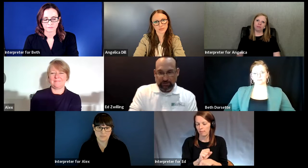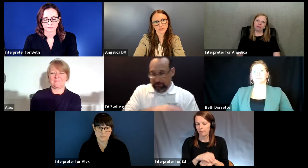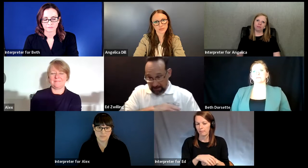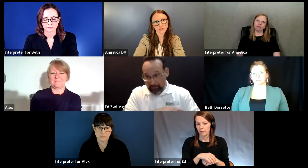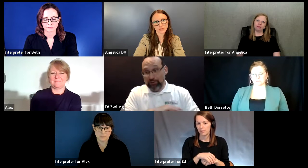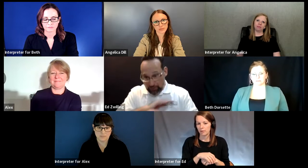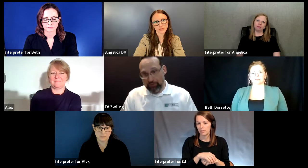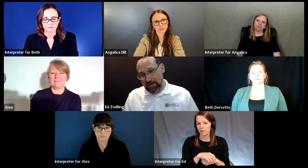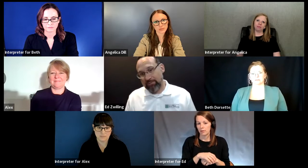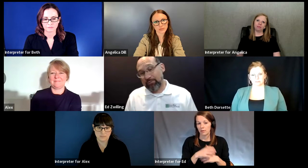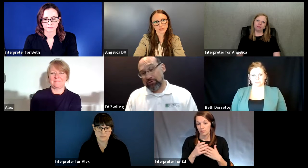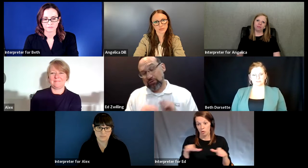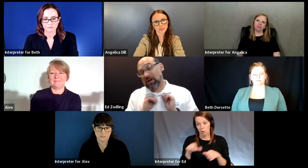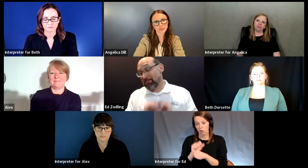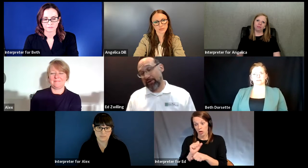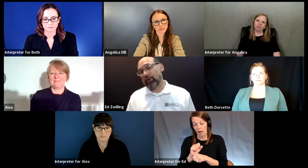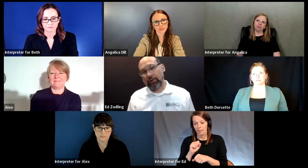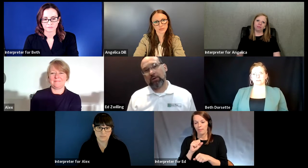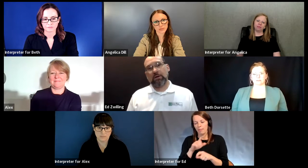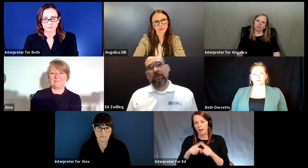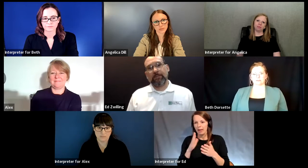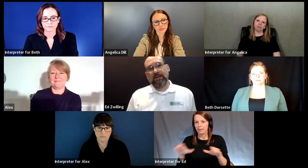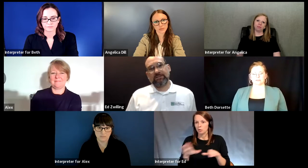just enable you to do your job but enable you to do your job better.